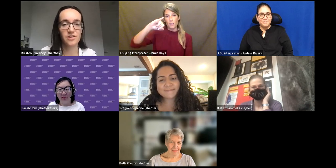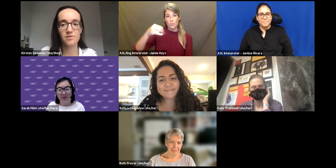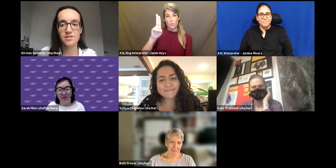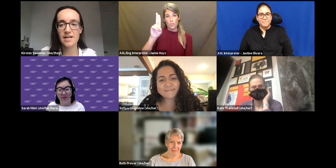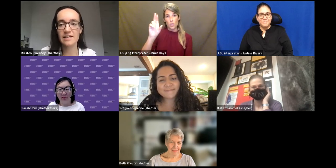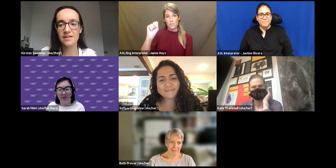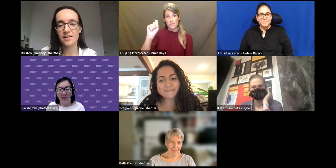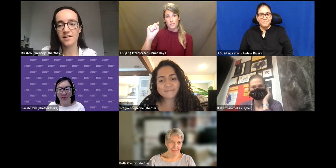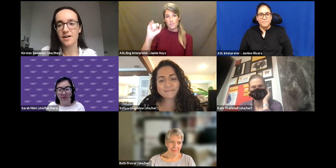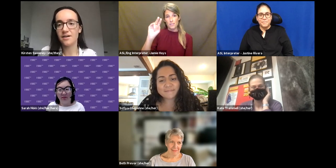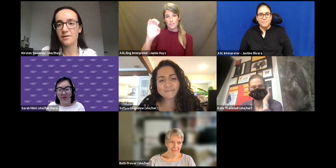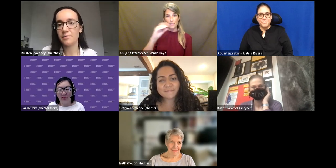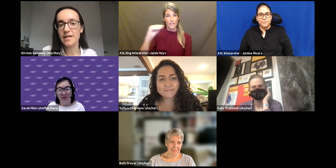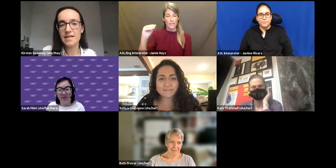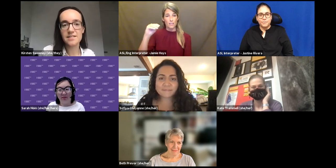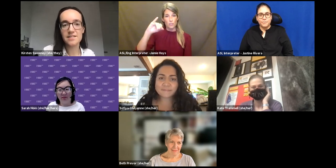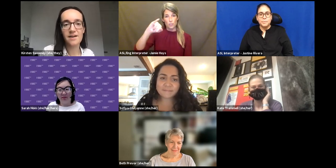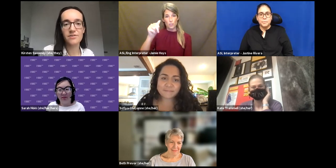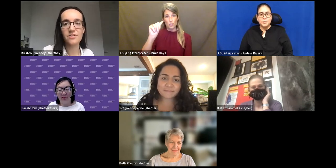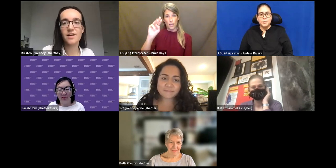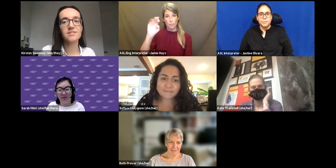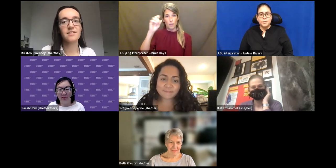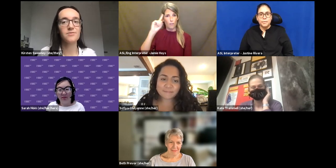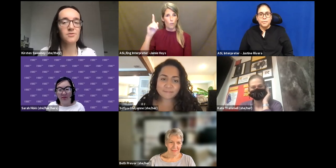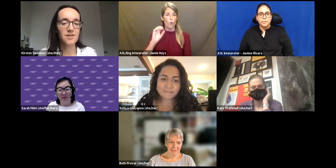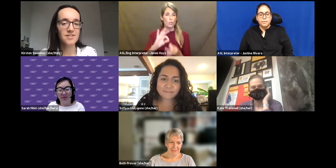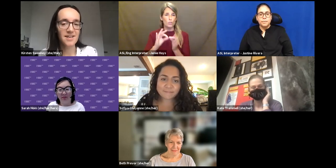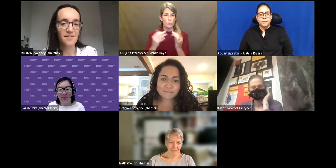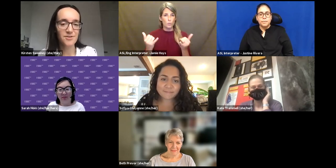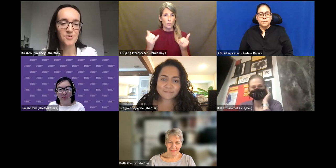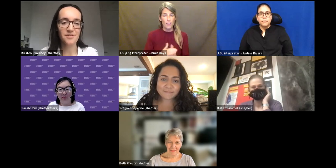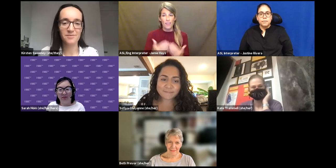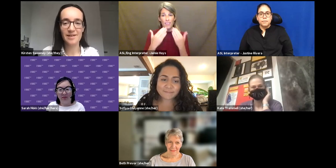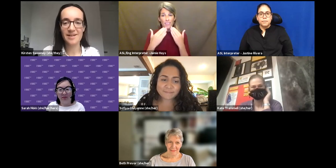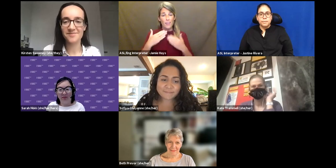great work today, and have a good rest of your Wednesday afternoon, everybody.